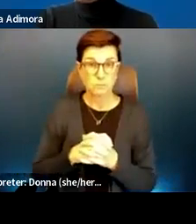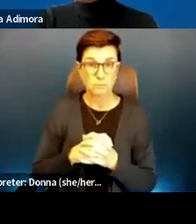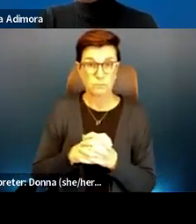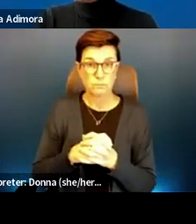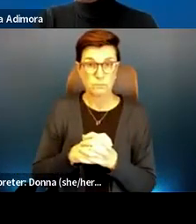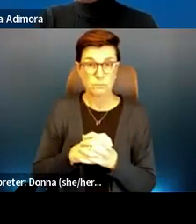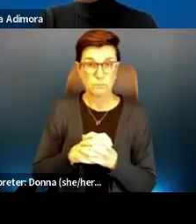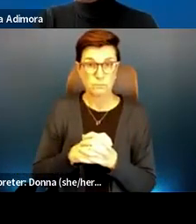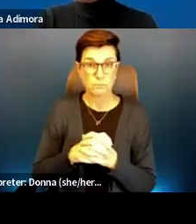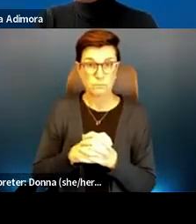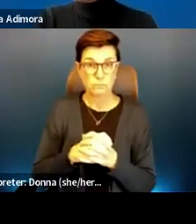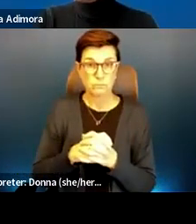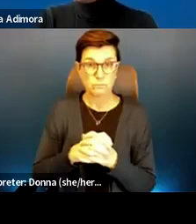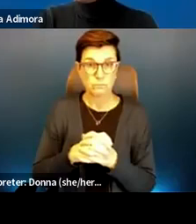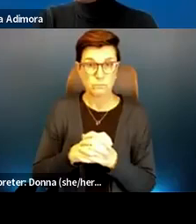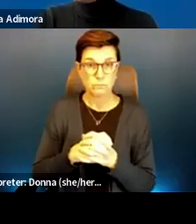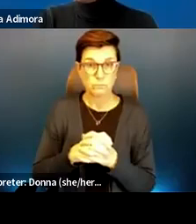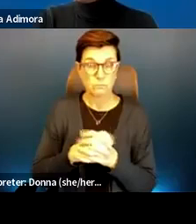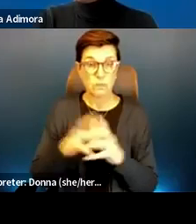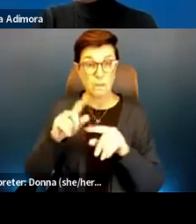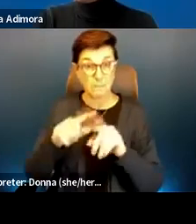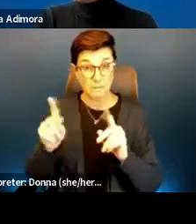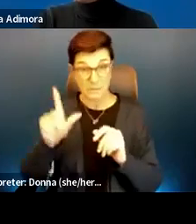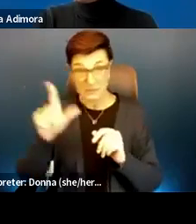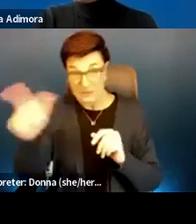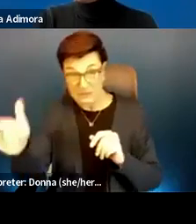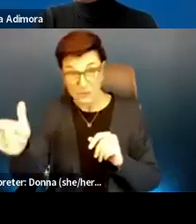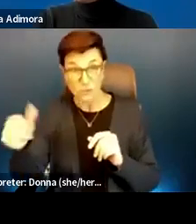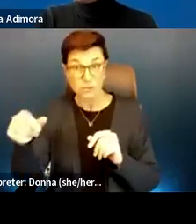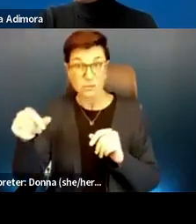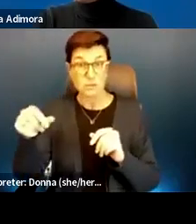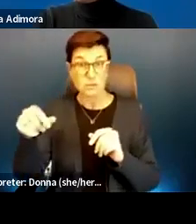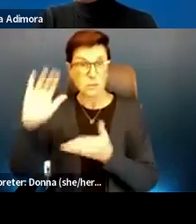to transform the system. And I think we saw this as well